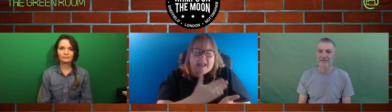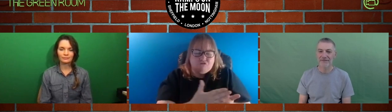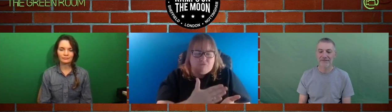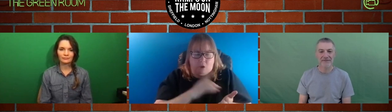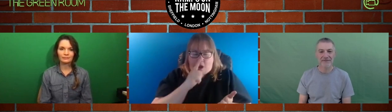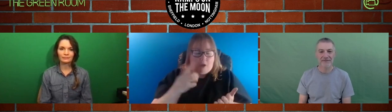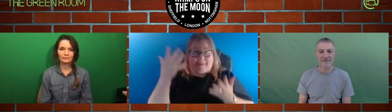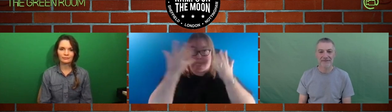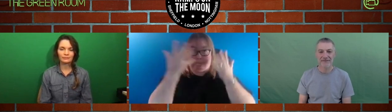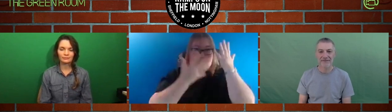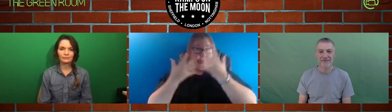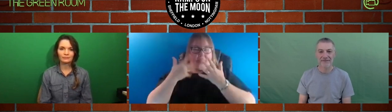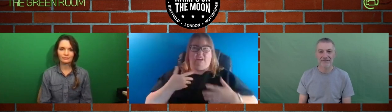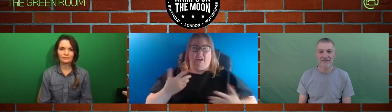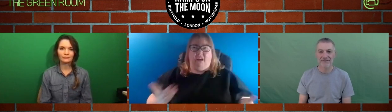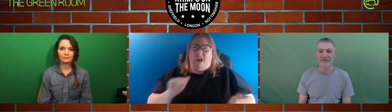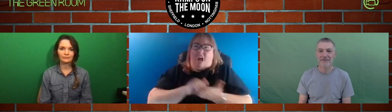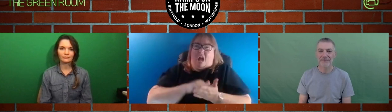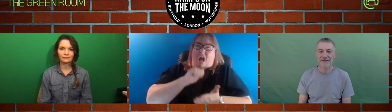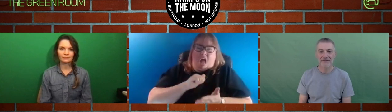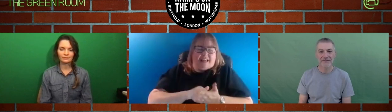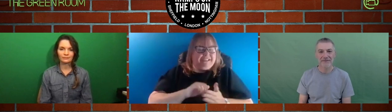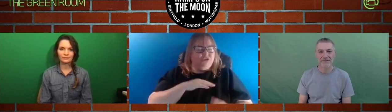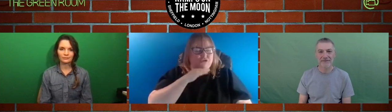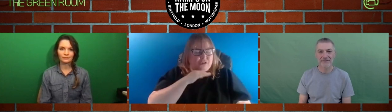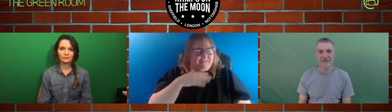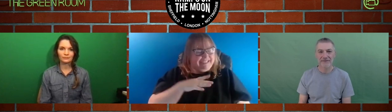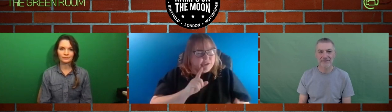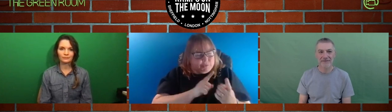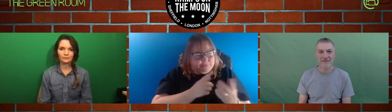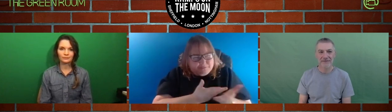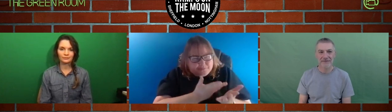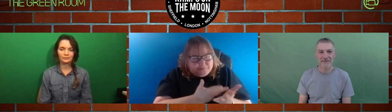can do our best work. So it was a bit of a balancing app for me. I'd